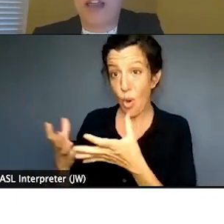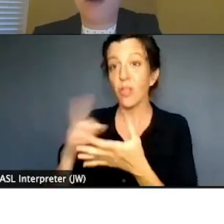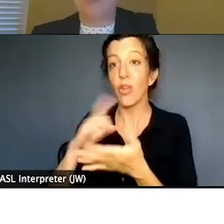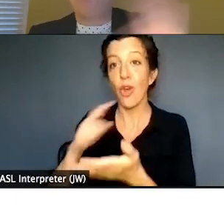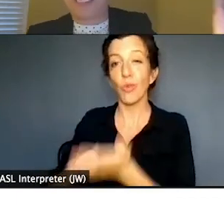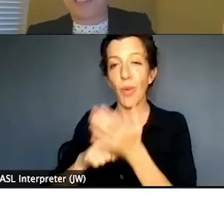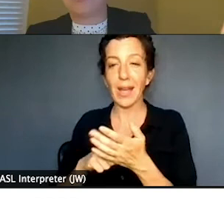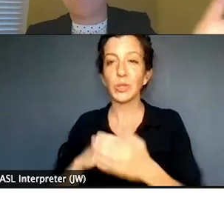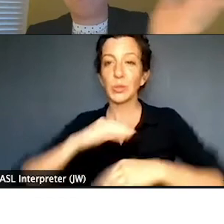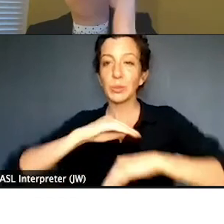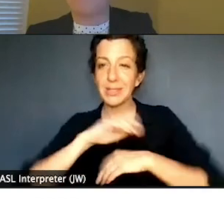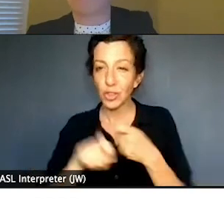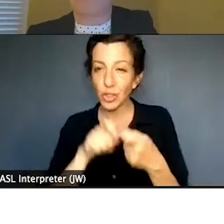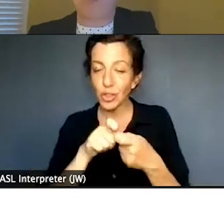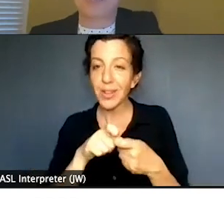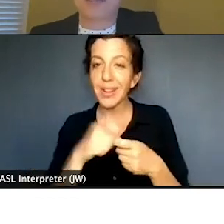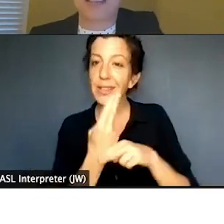And those would be cases that move through the court system.